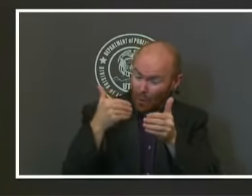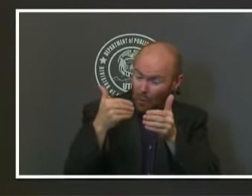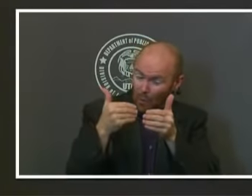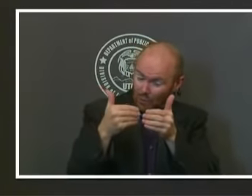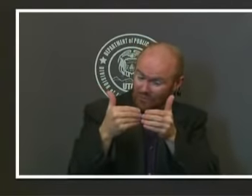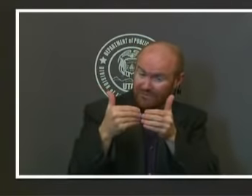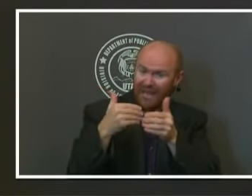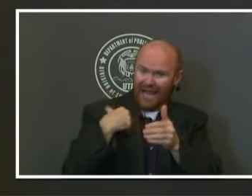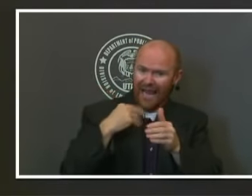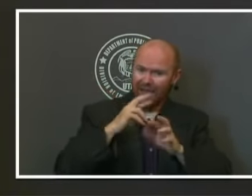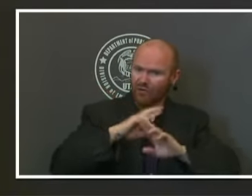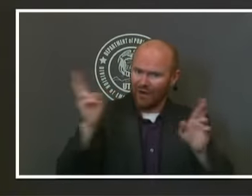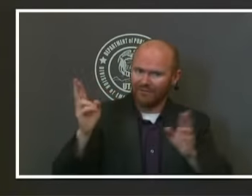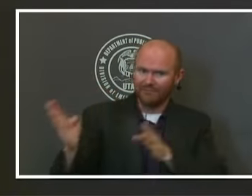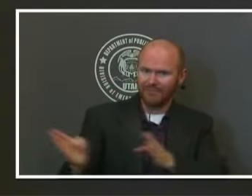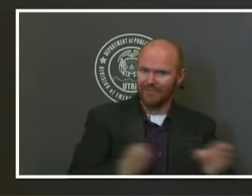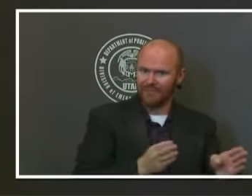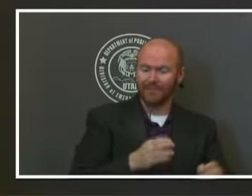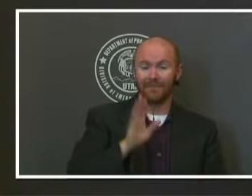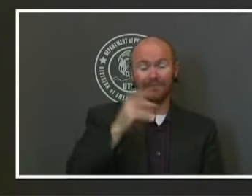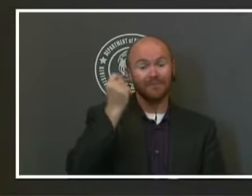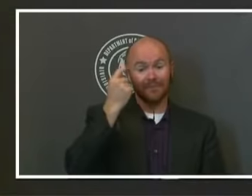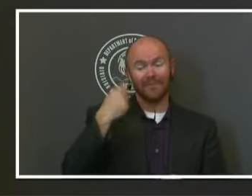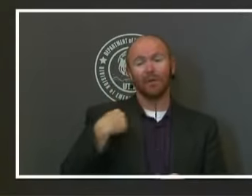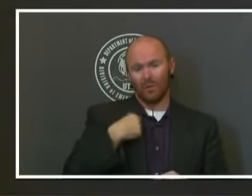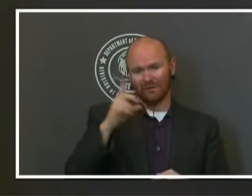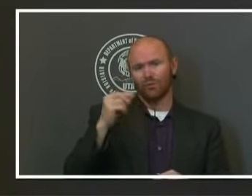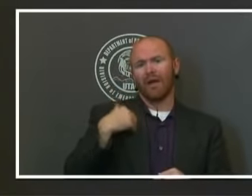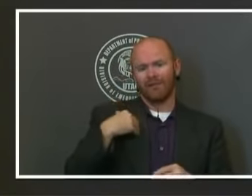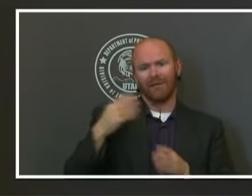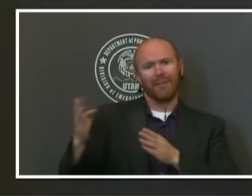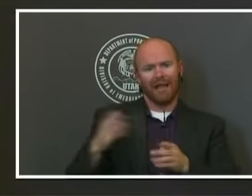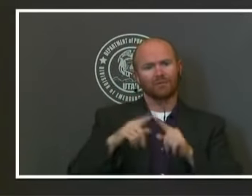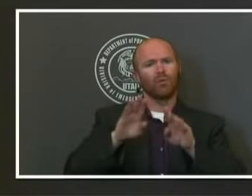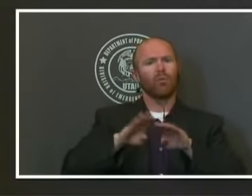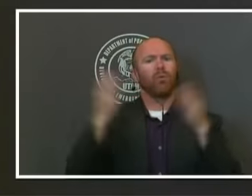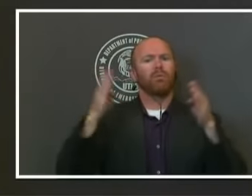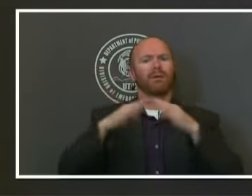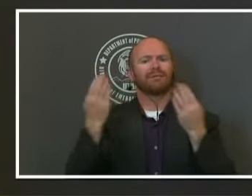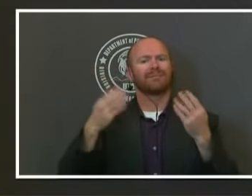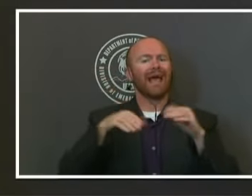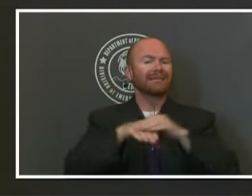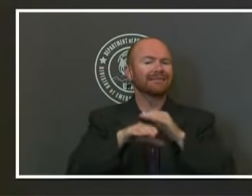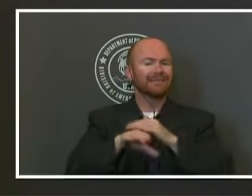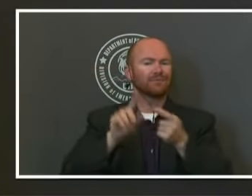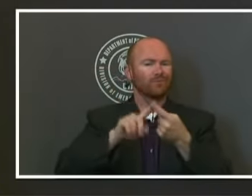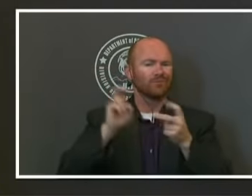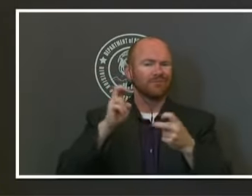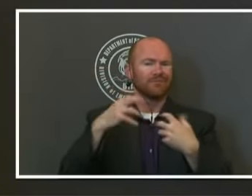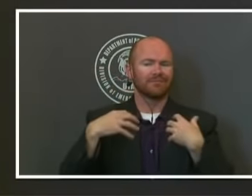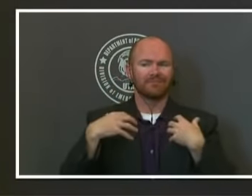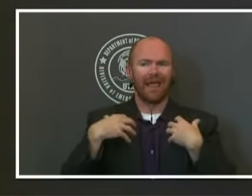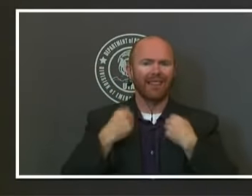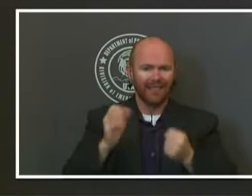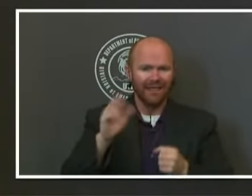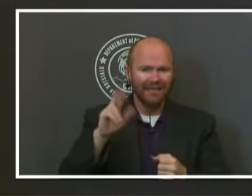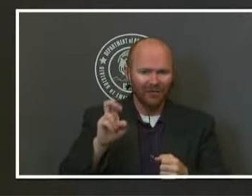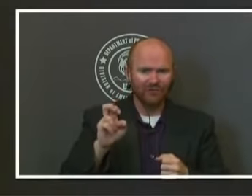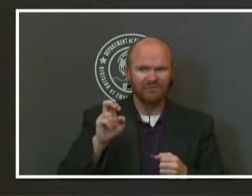can have surged plans to expand our access to hospitals and two